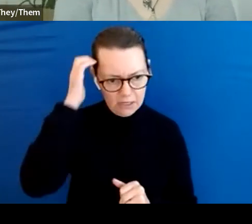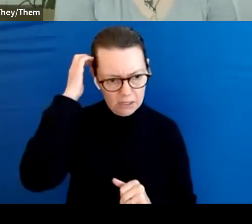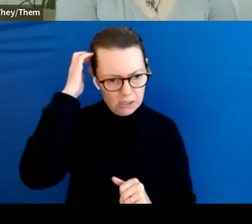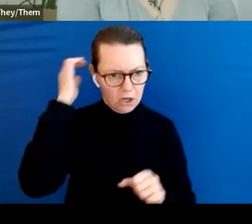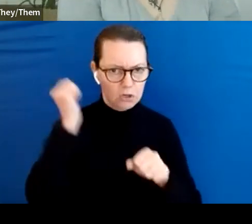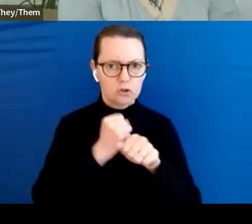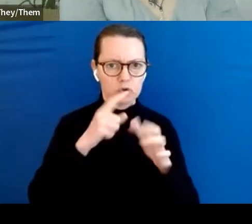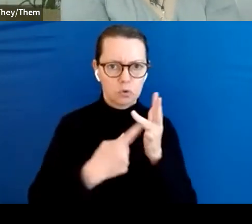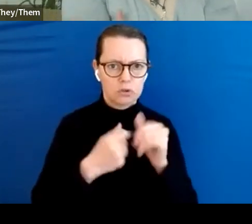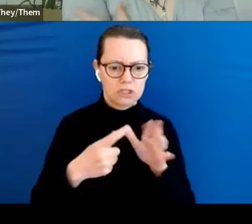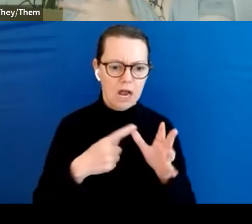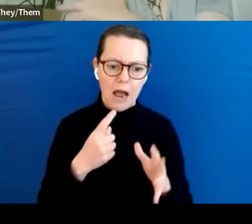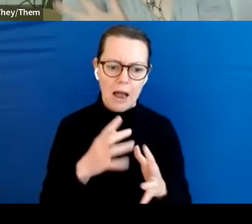Oh.